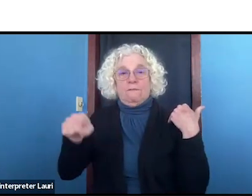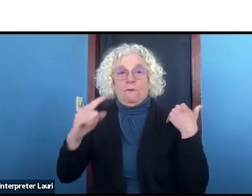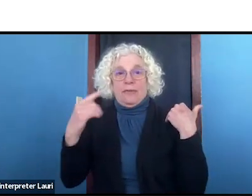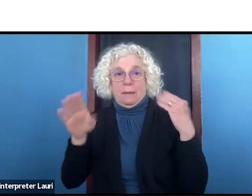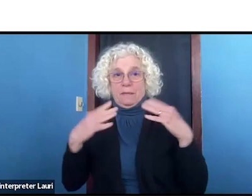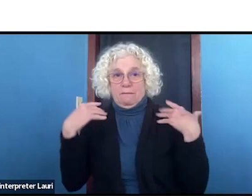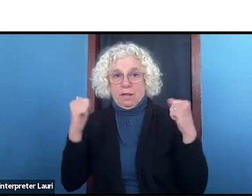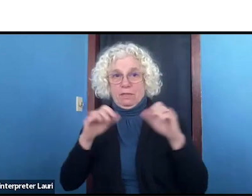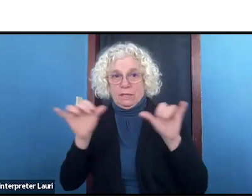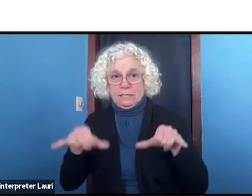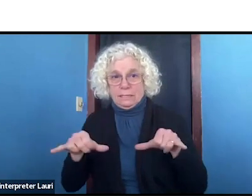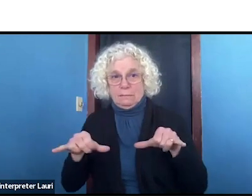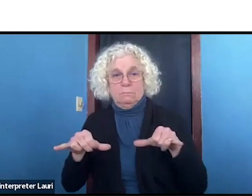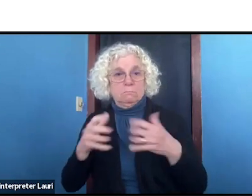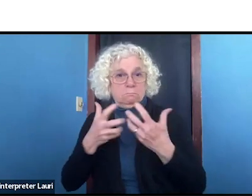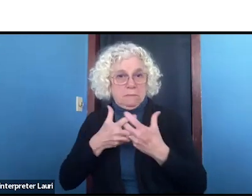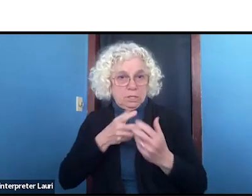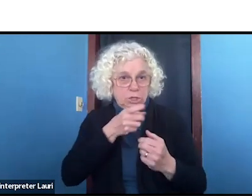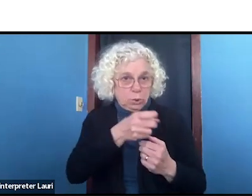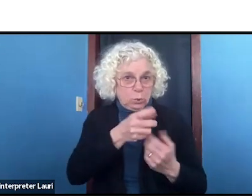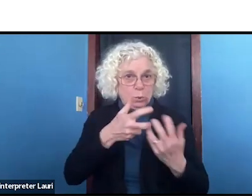first, that that if I'm in distress,